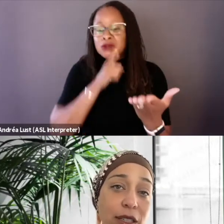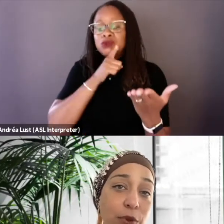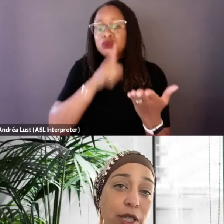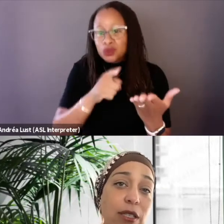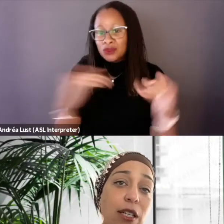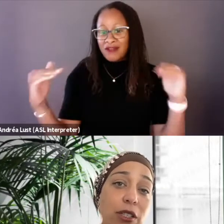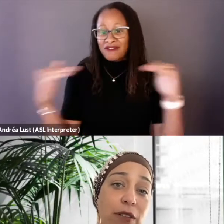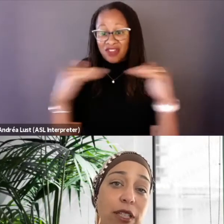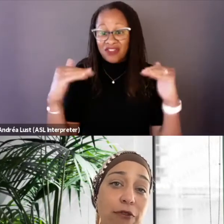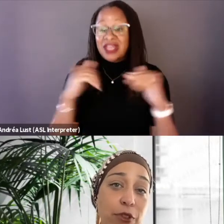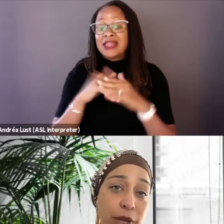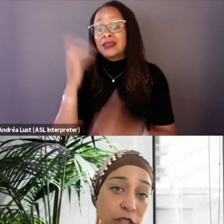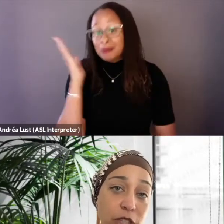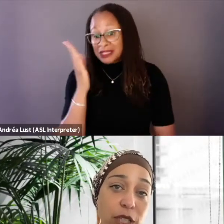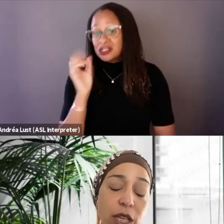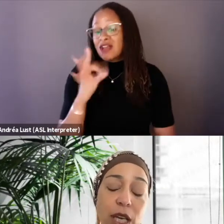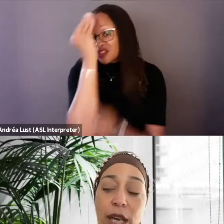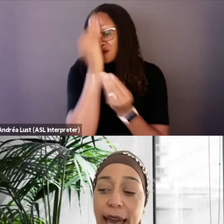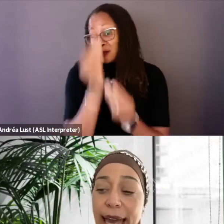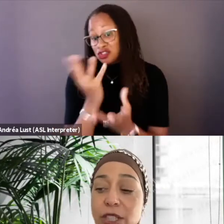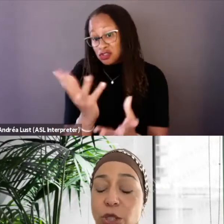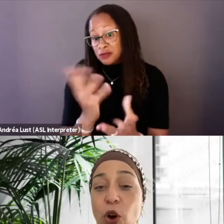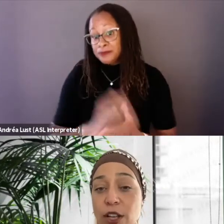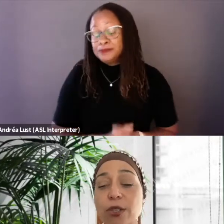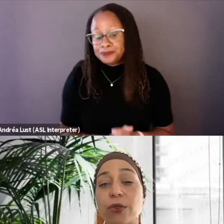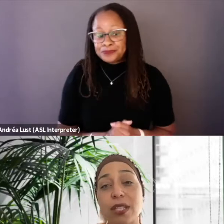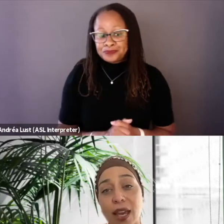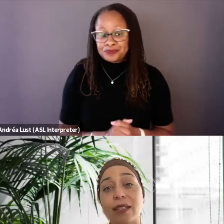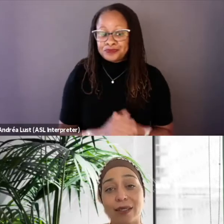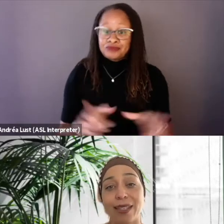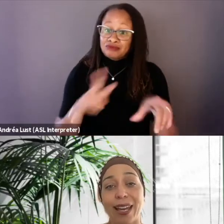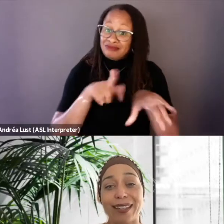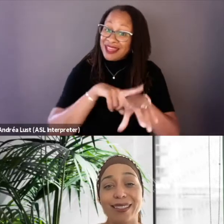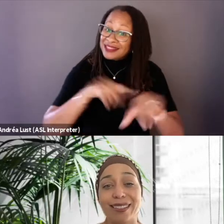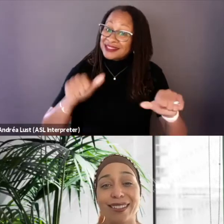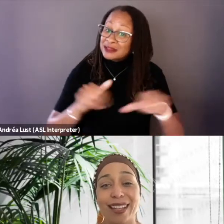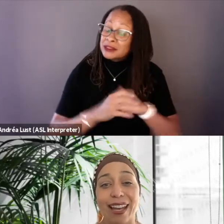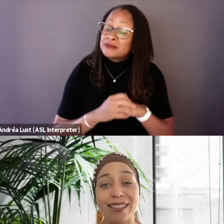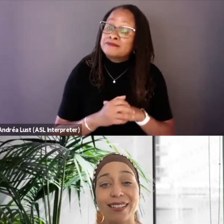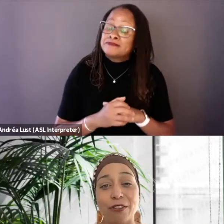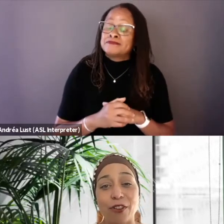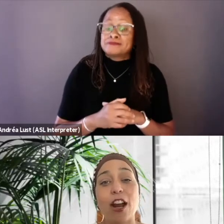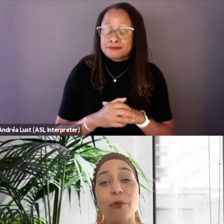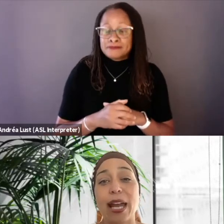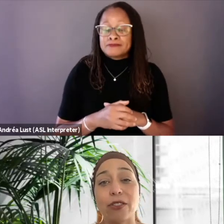in the presentation of the information and to also set that environment out